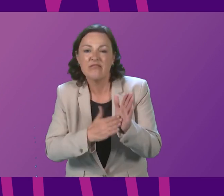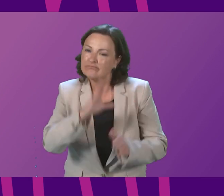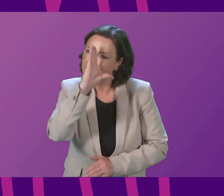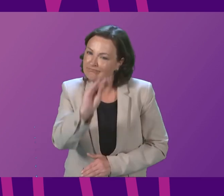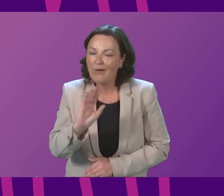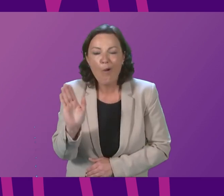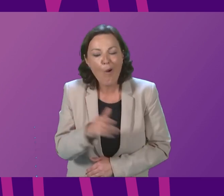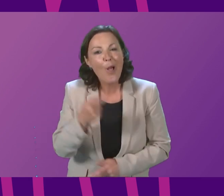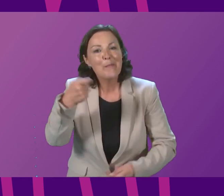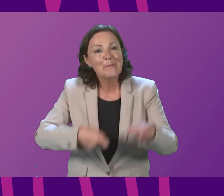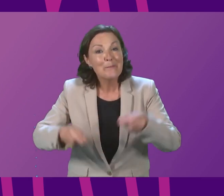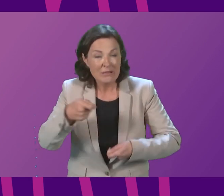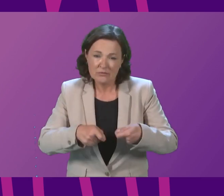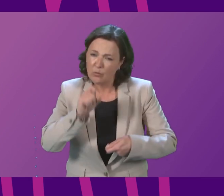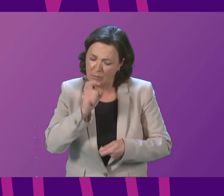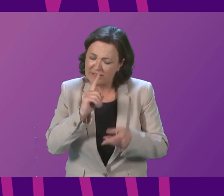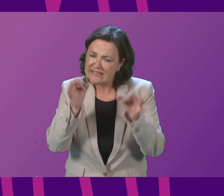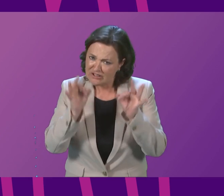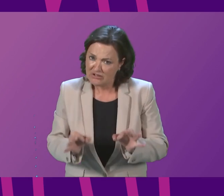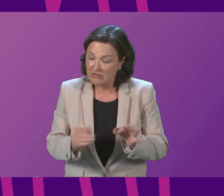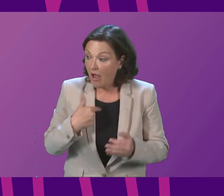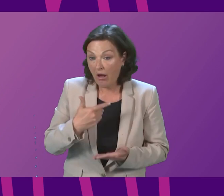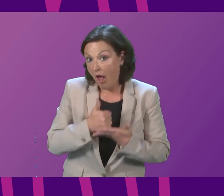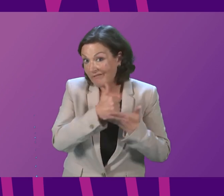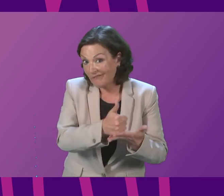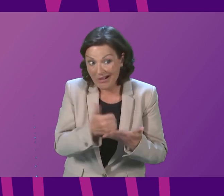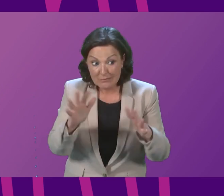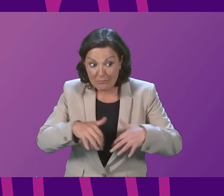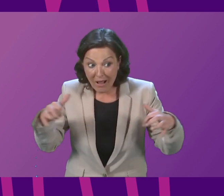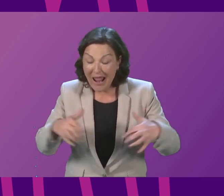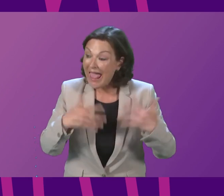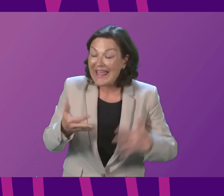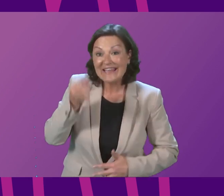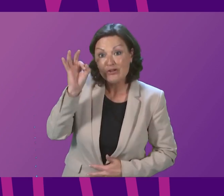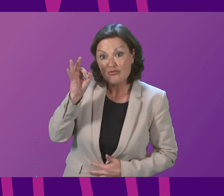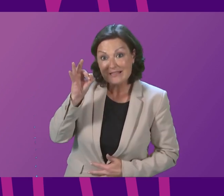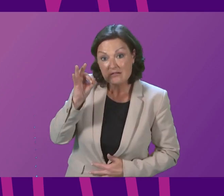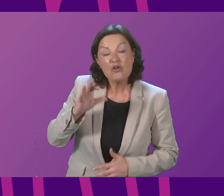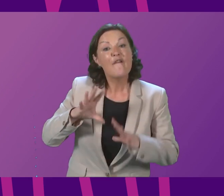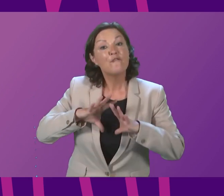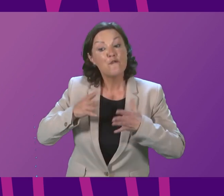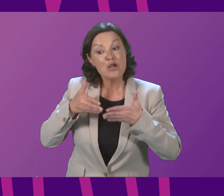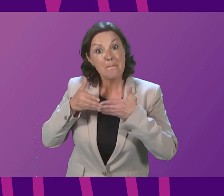I advise the Parliament that bids for green free port status close on 20 June.